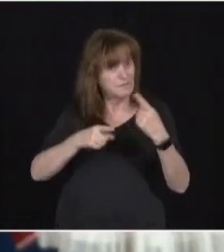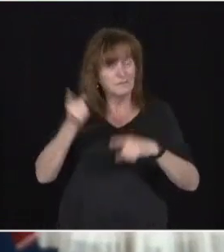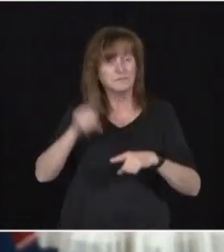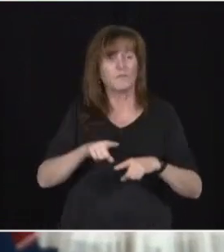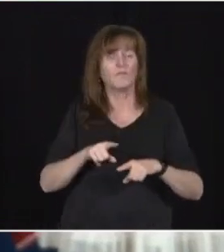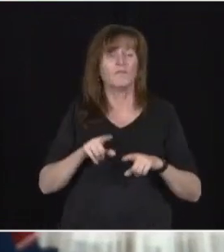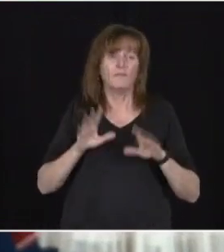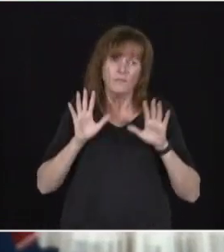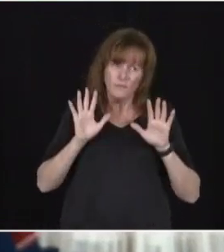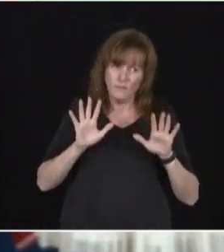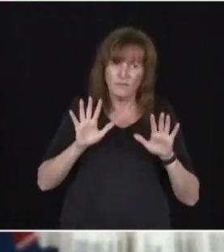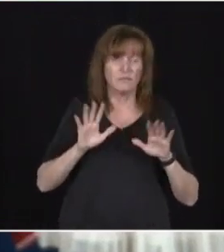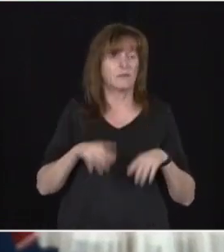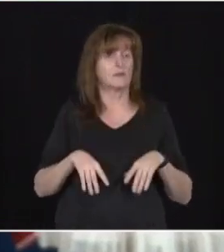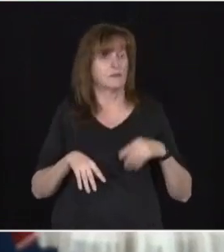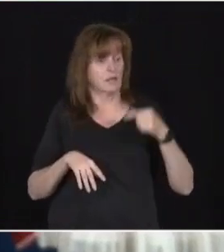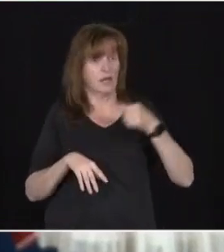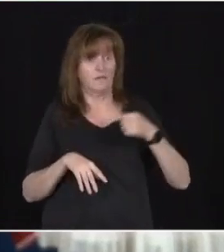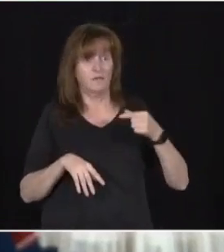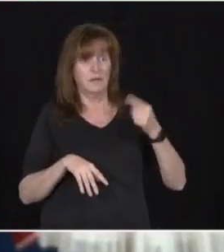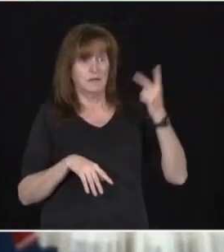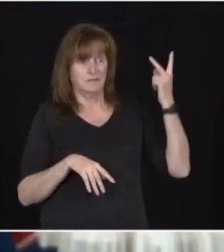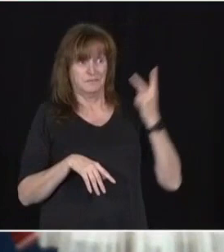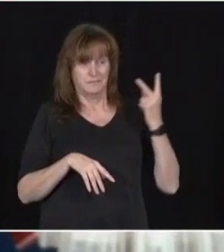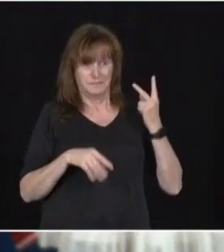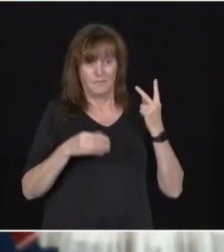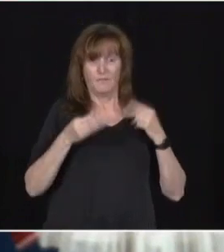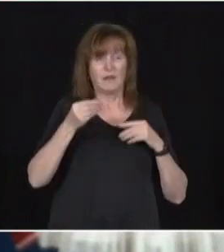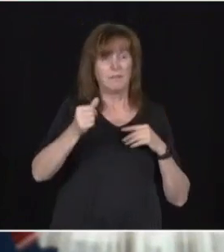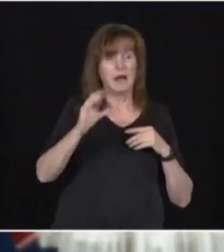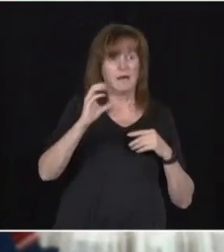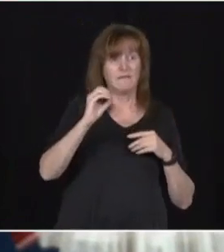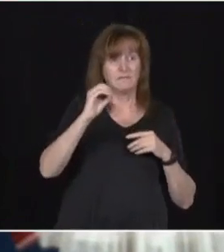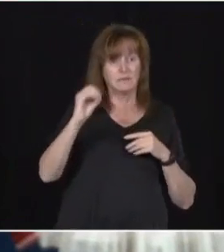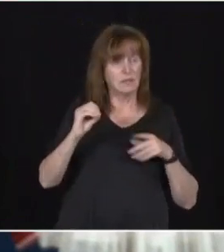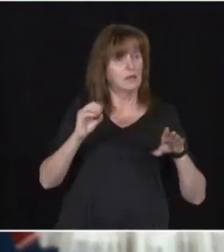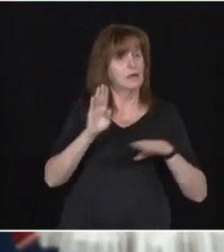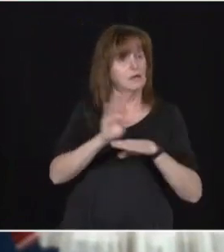The tenants have to pay 25%, the government is paying 50% and the landlord is paying 25%.